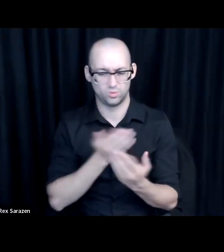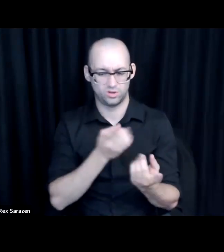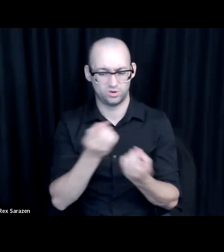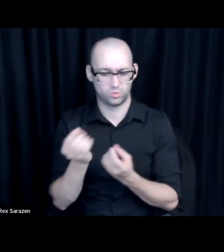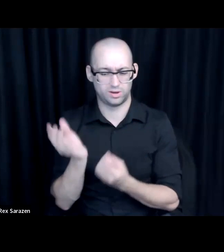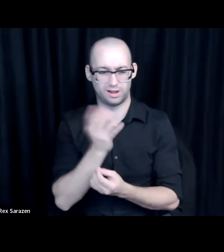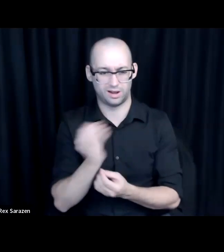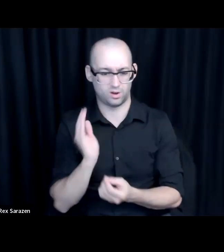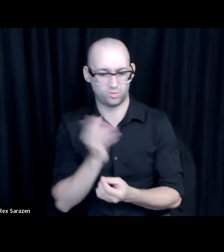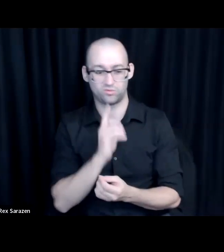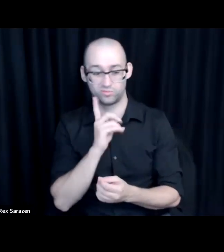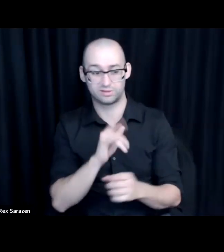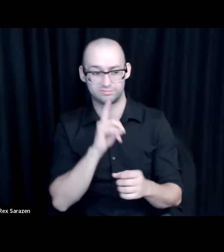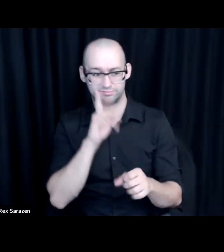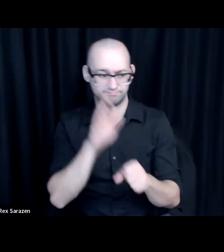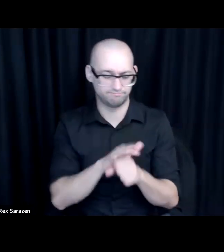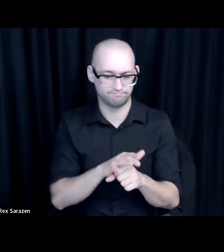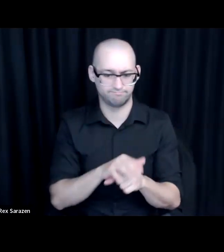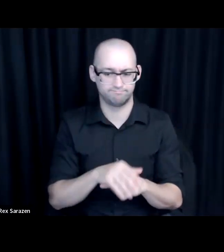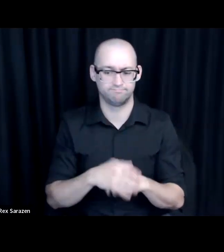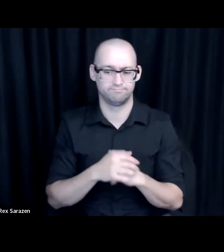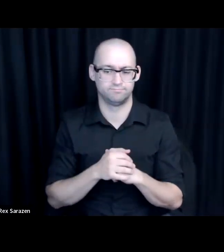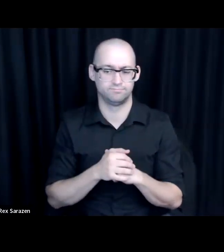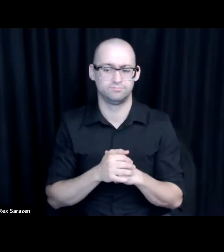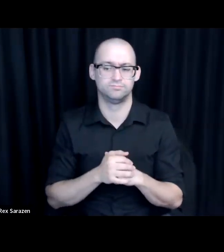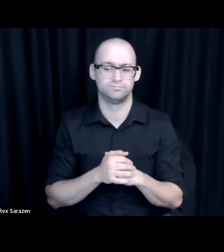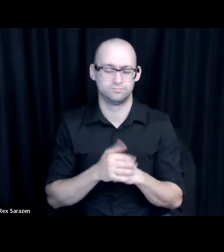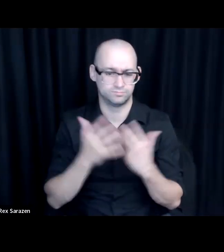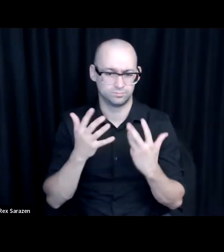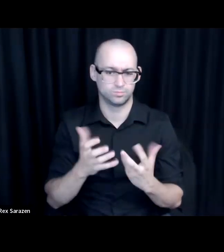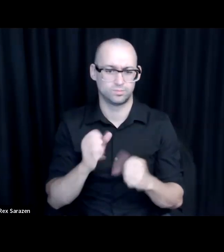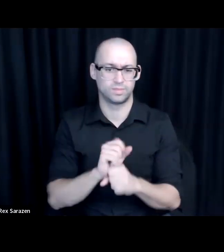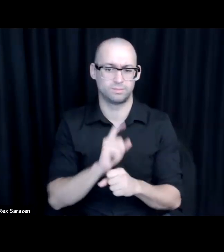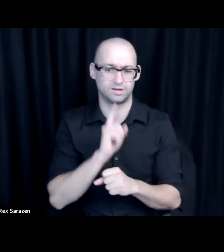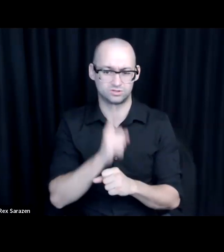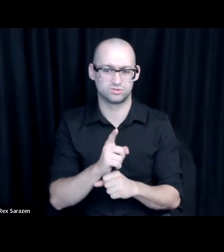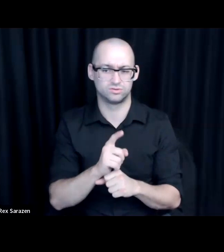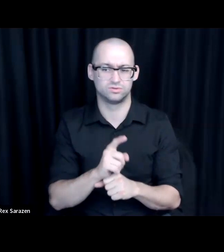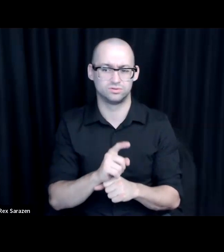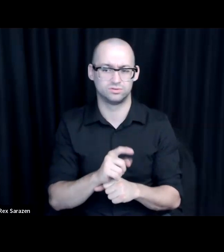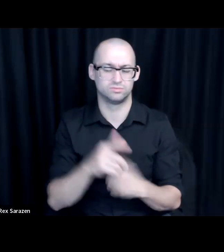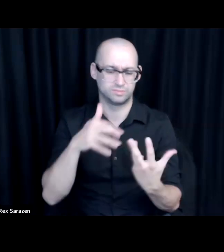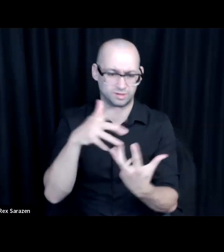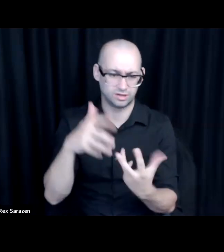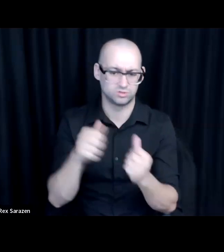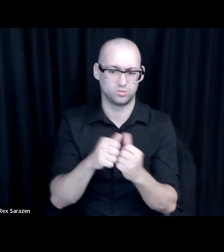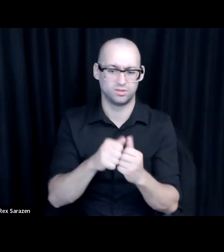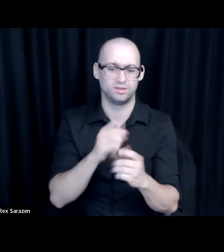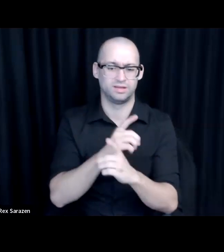committed as well to engaging in as many different ways as possible on meeting folks where they